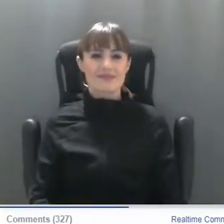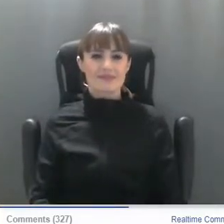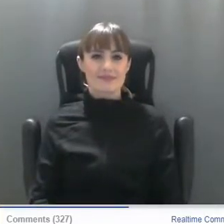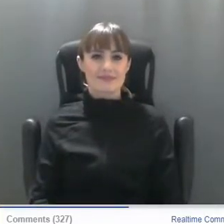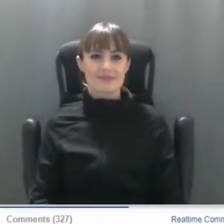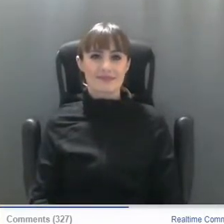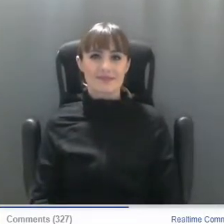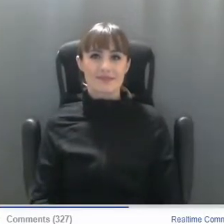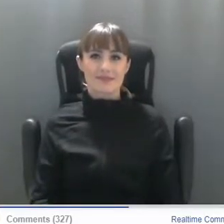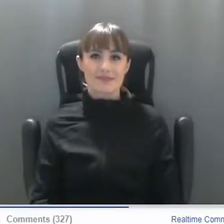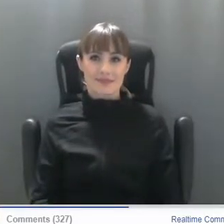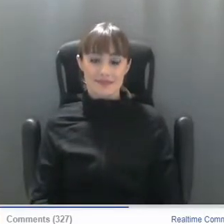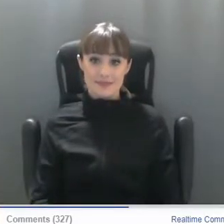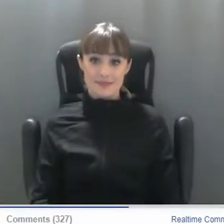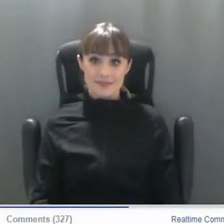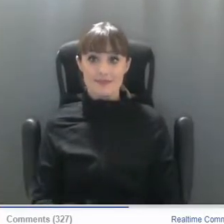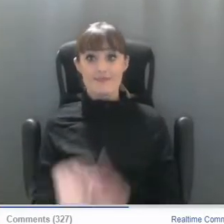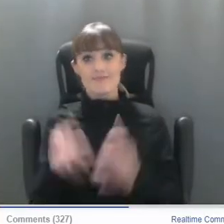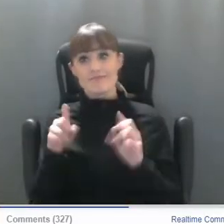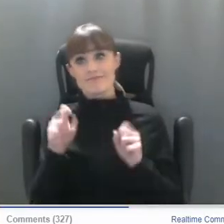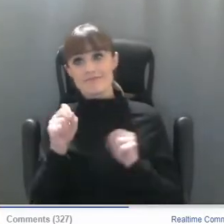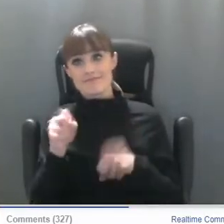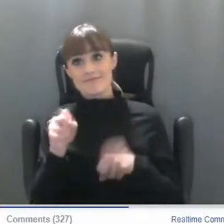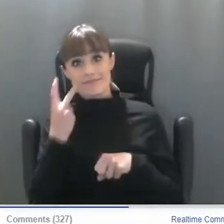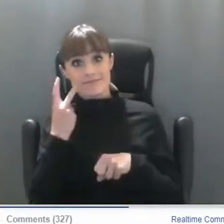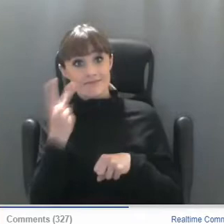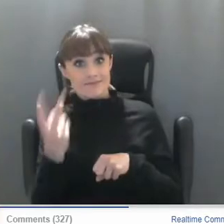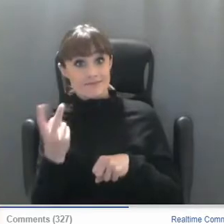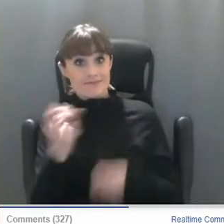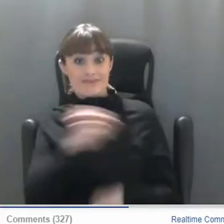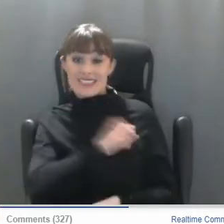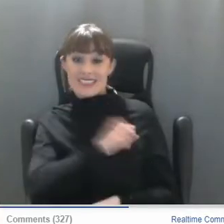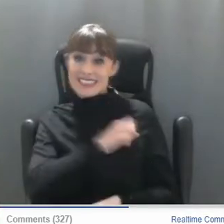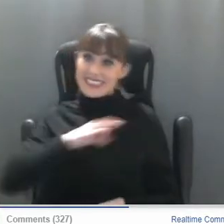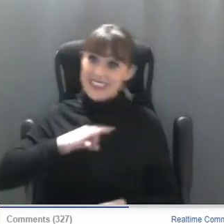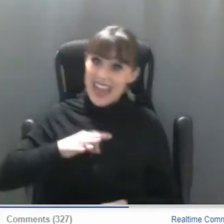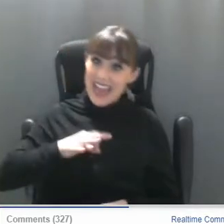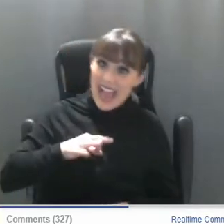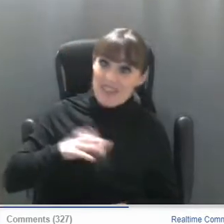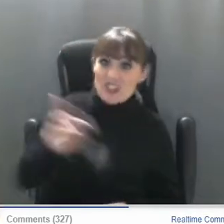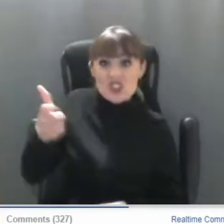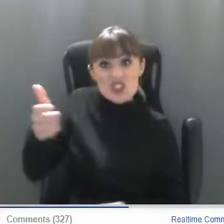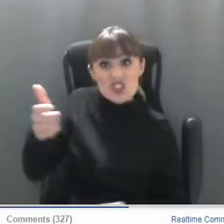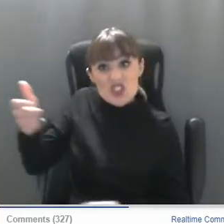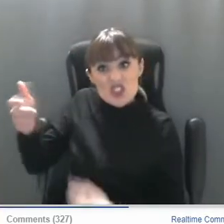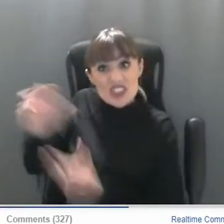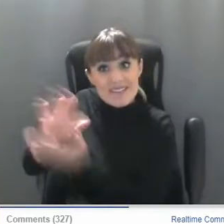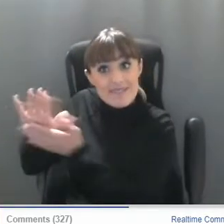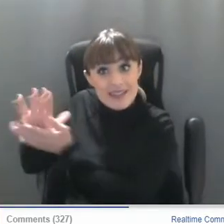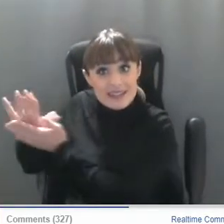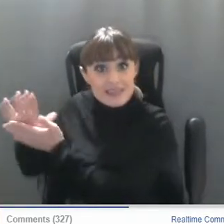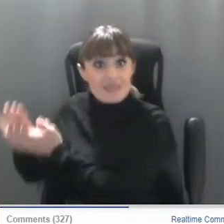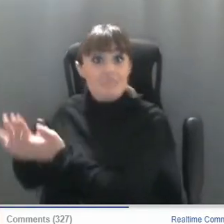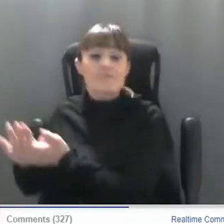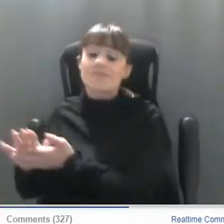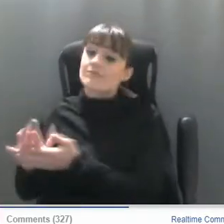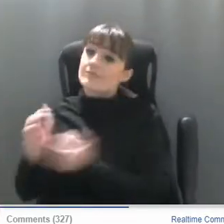So you can see staff disinfecting. We still have places for you to eat outdoor.